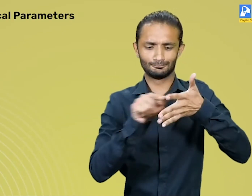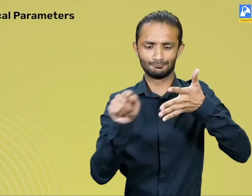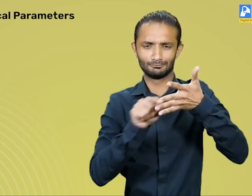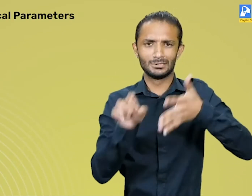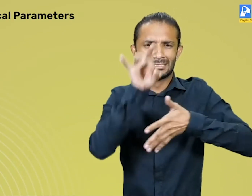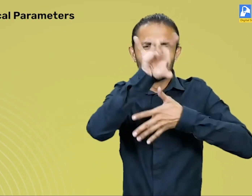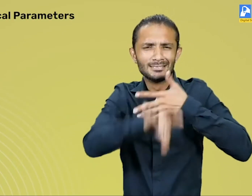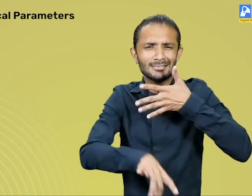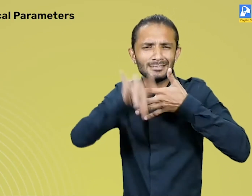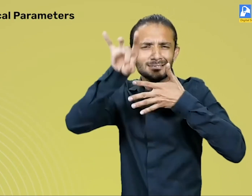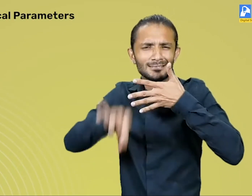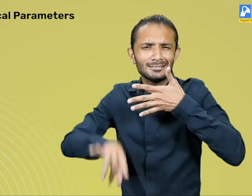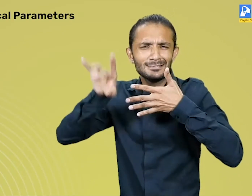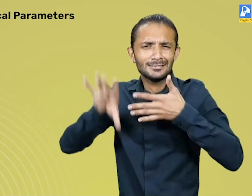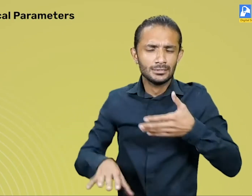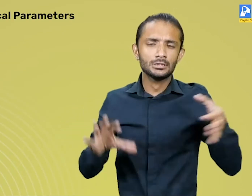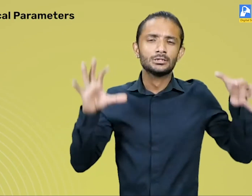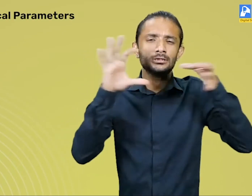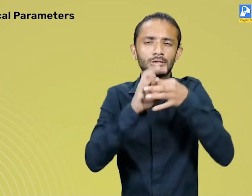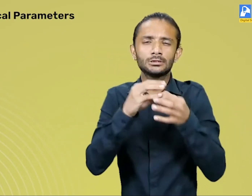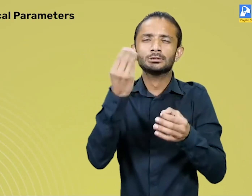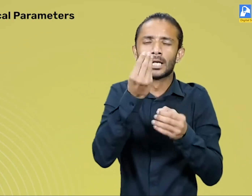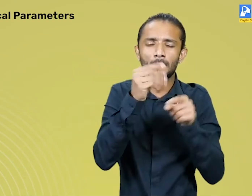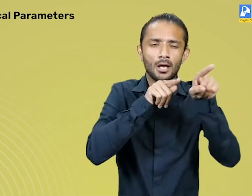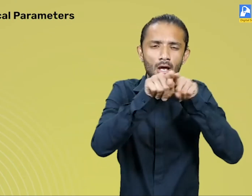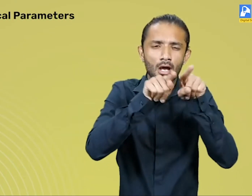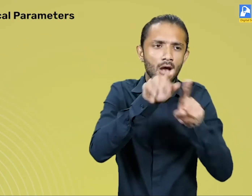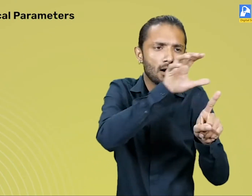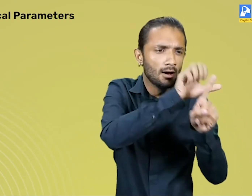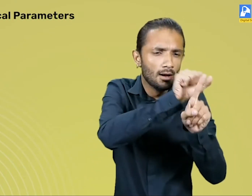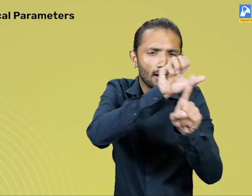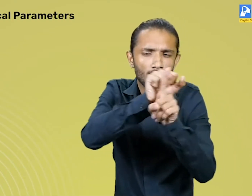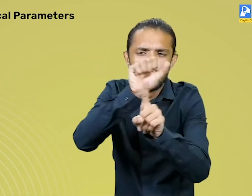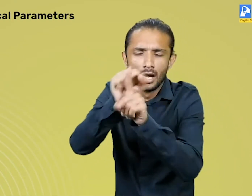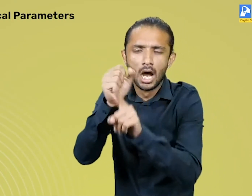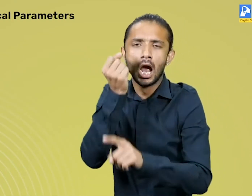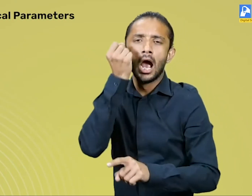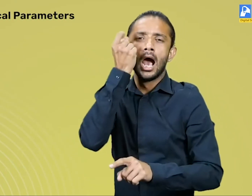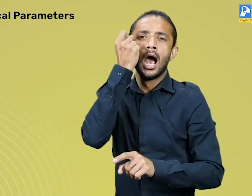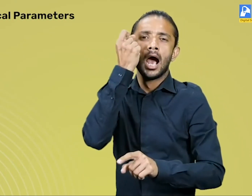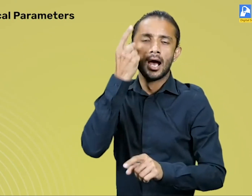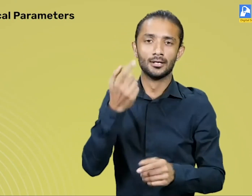I will give you some example:- So you can identify and understand the meaning.